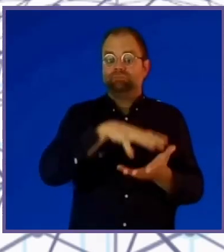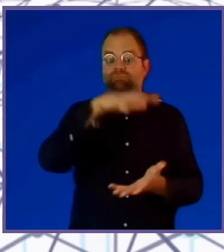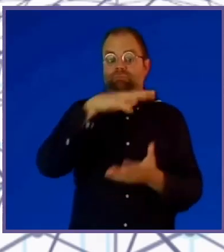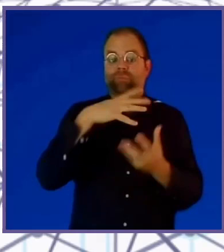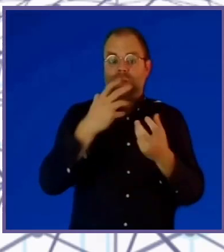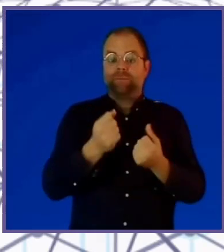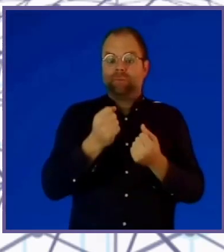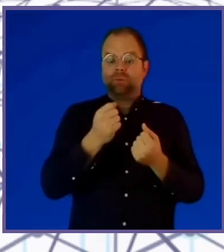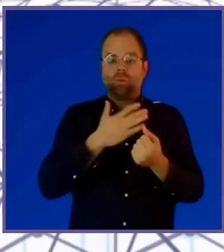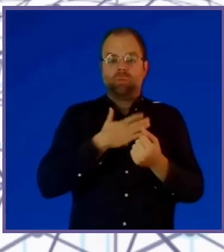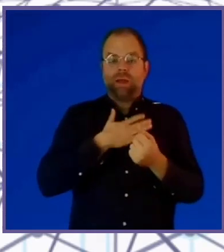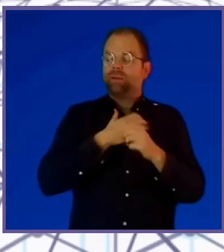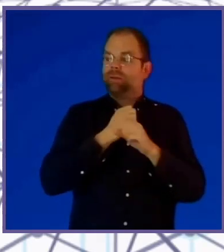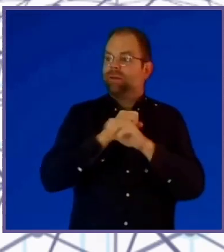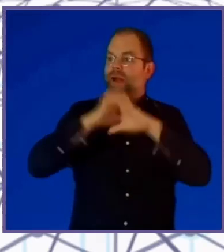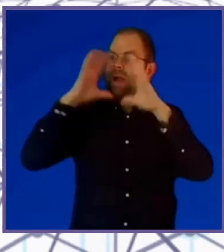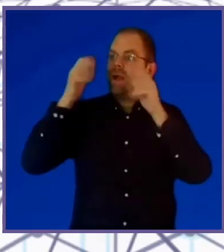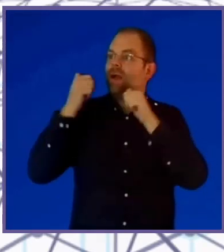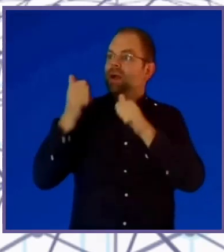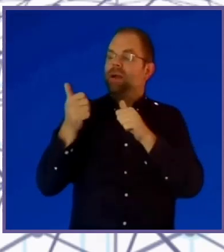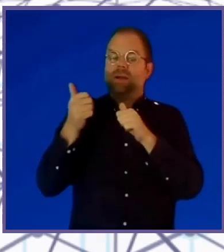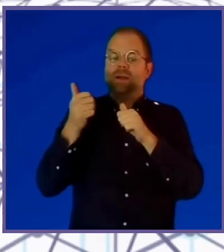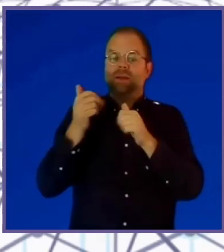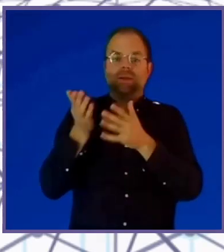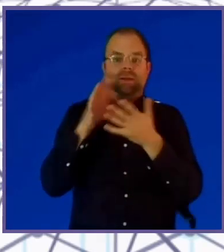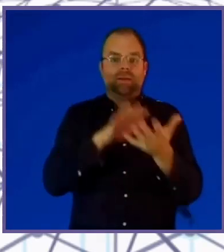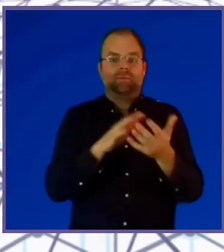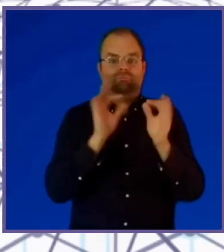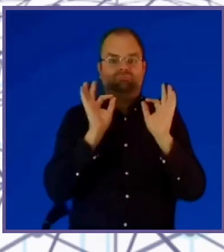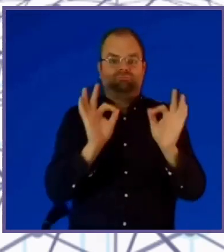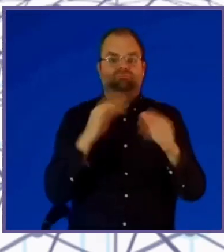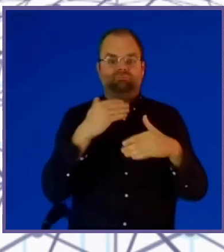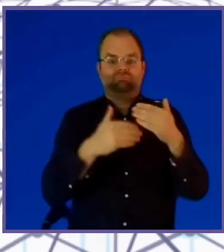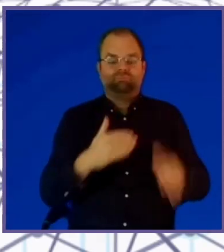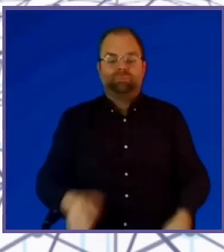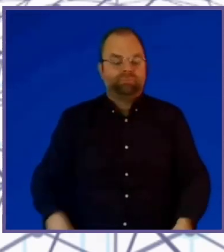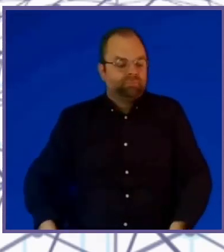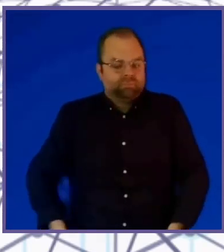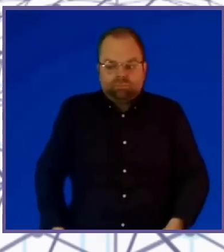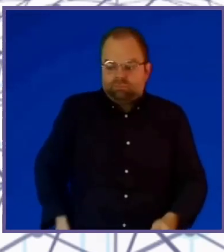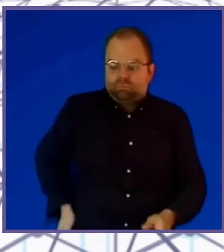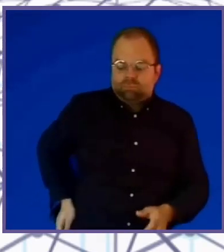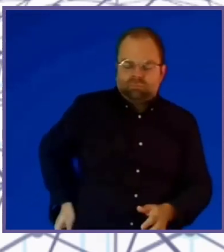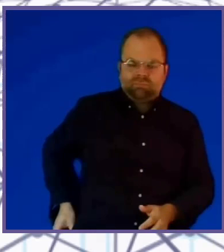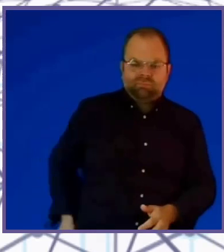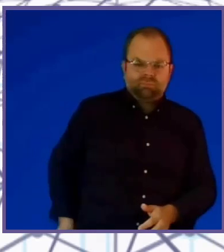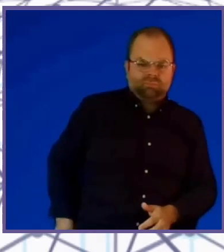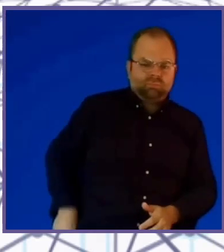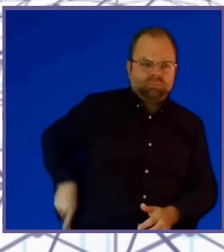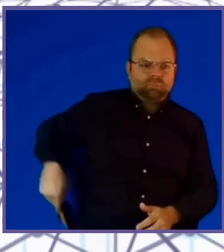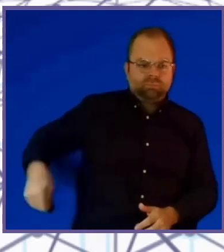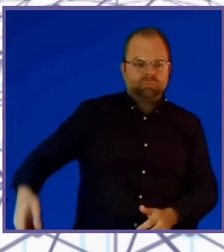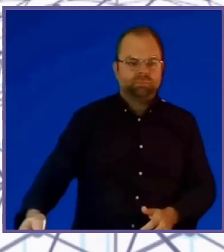That moment marked the beginning of an unbelievable journey of innovation for me in Nepal.